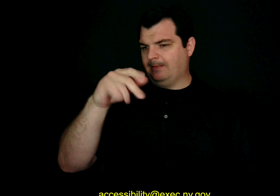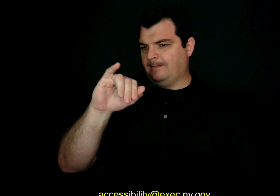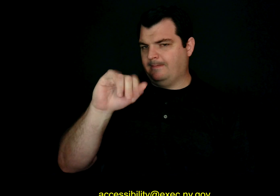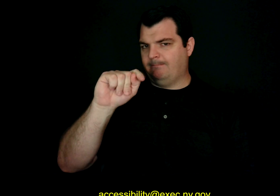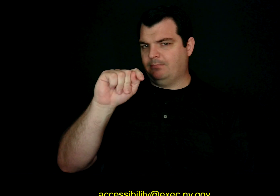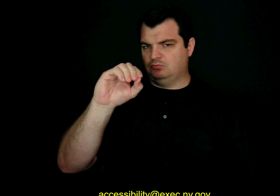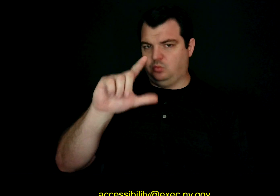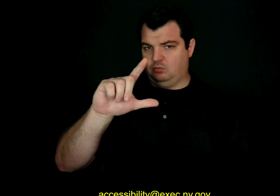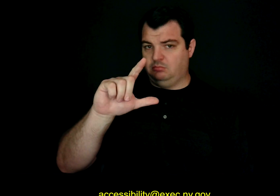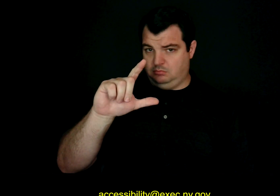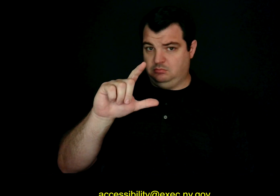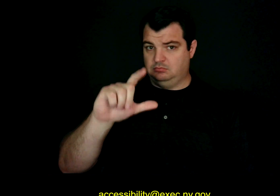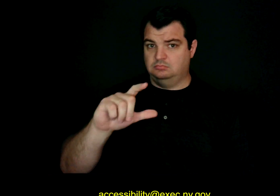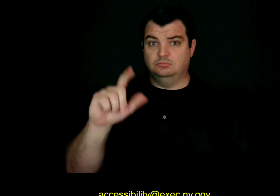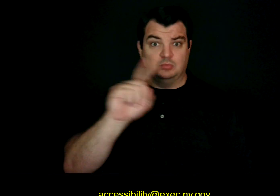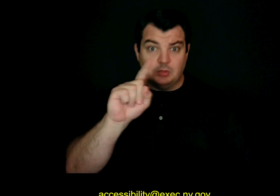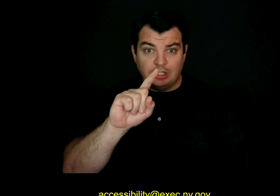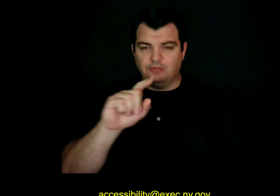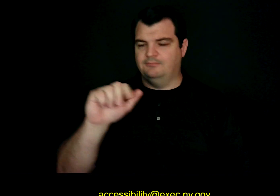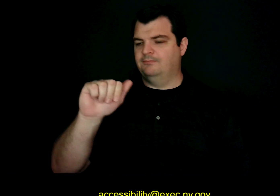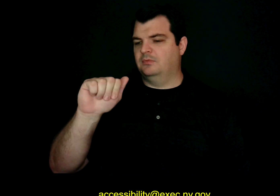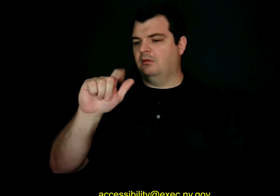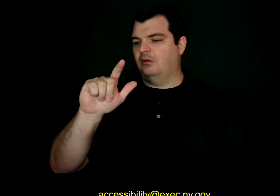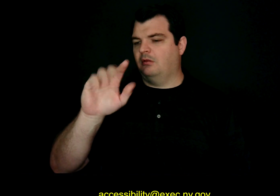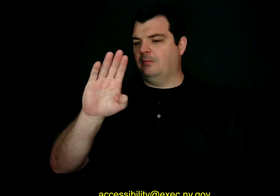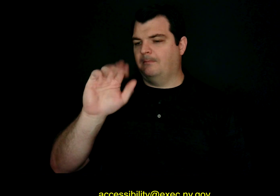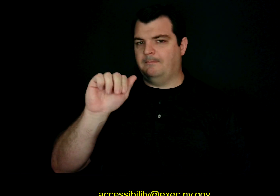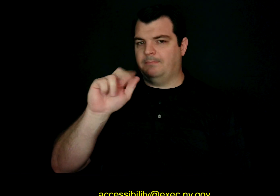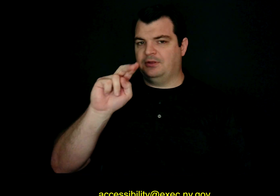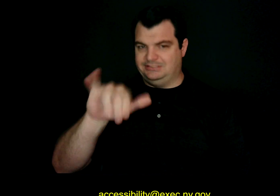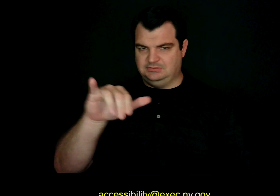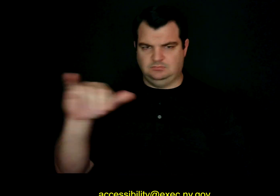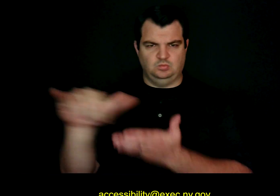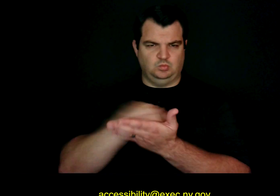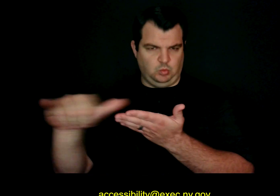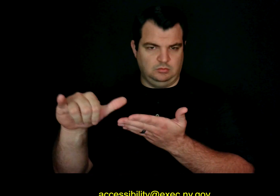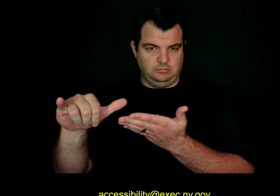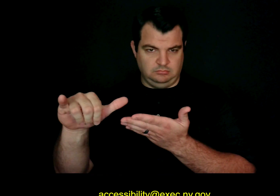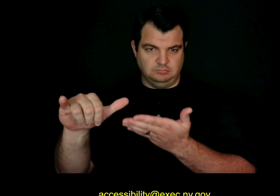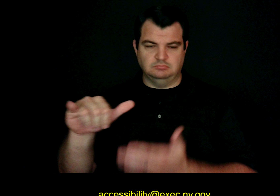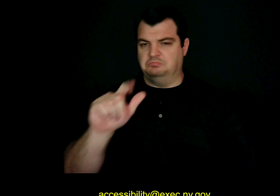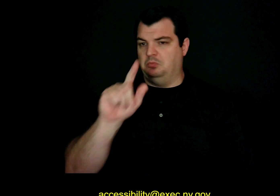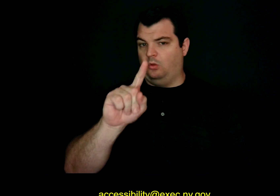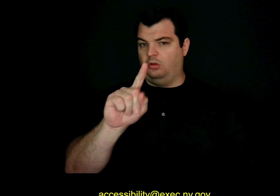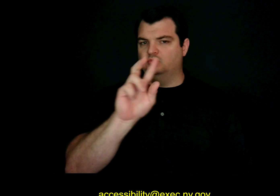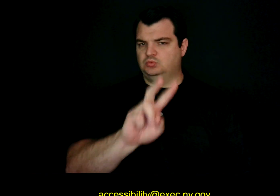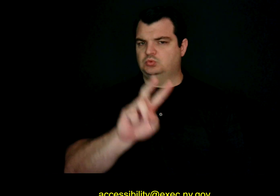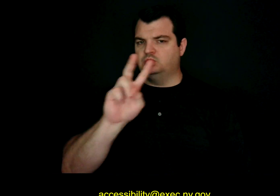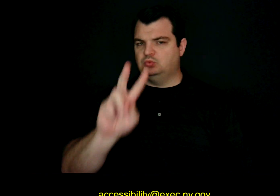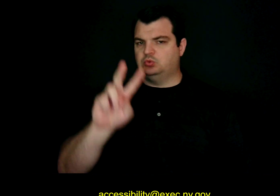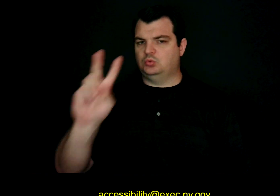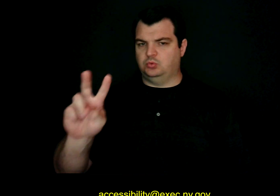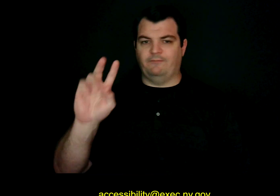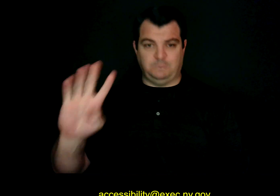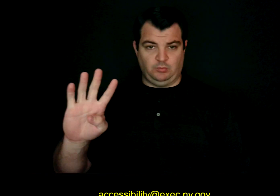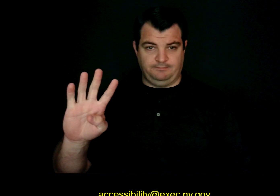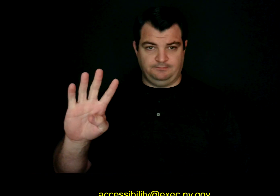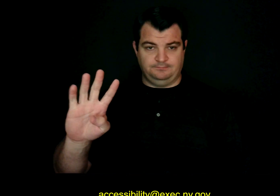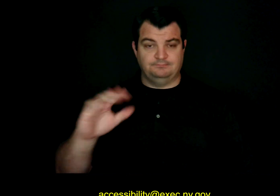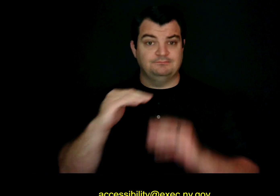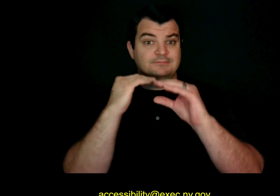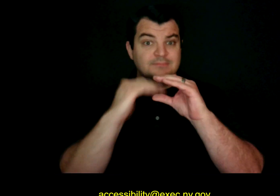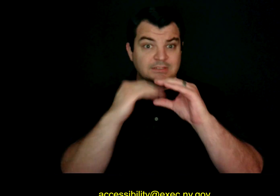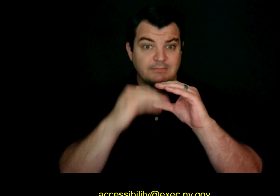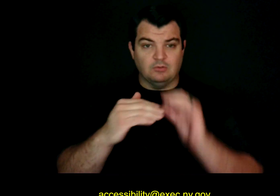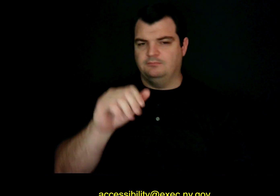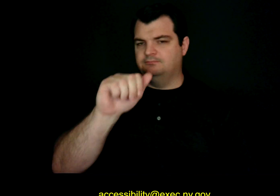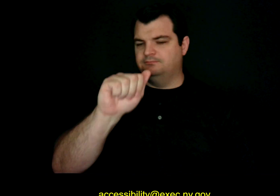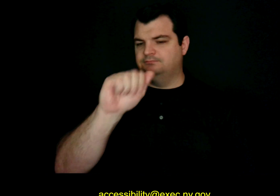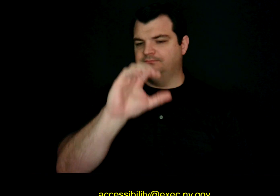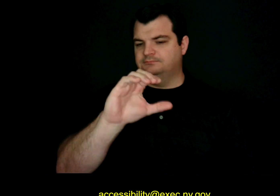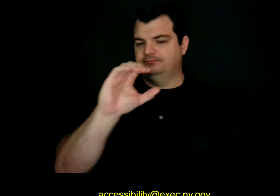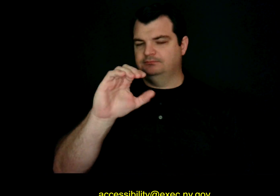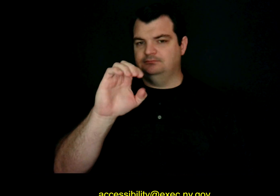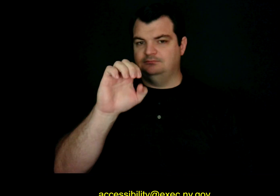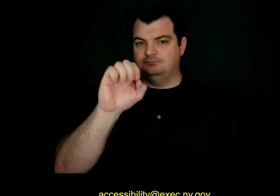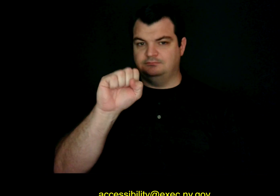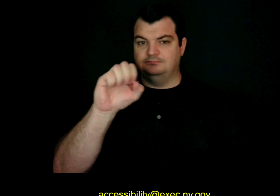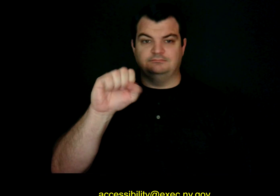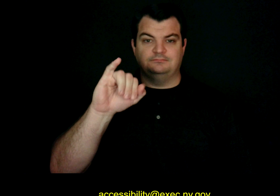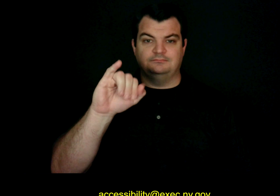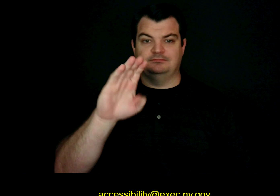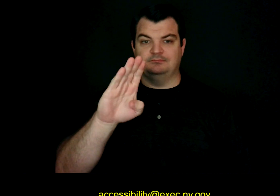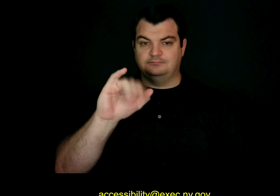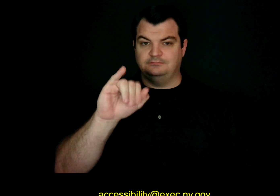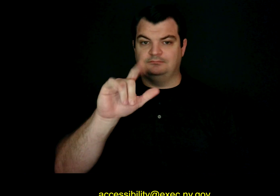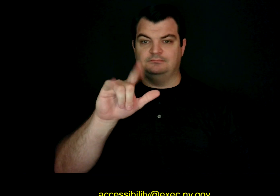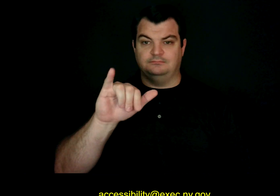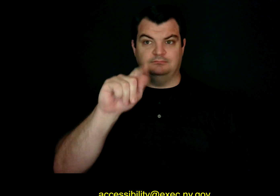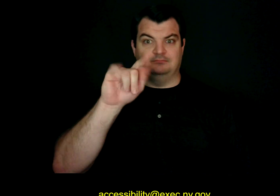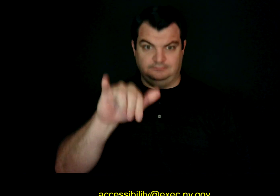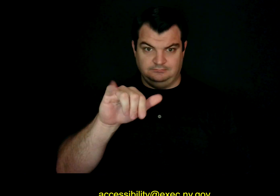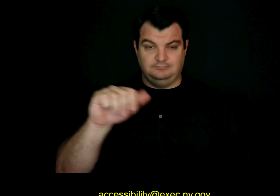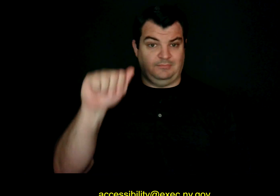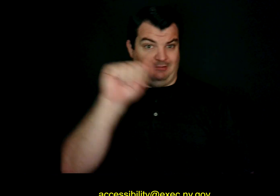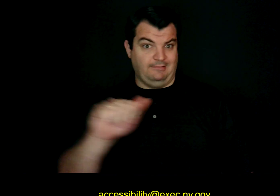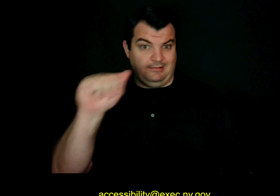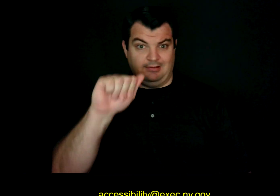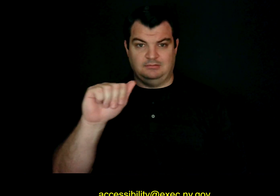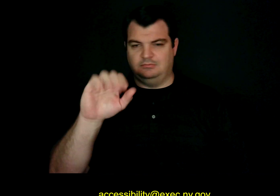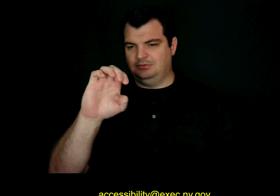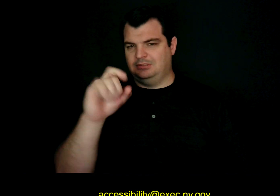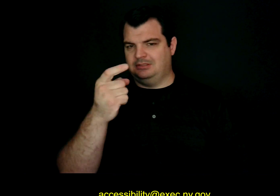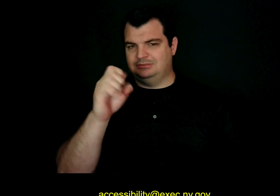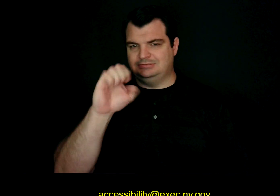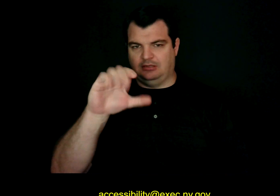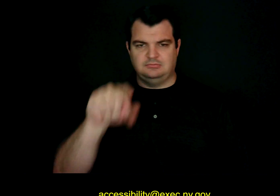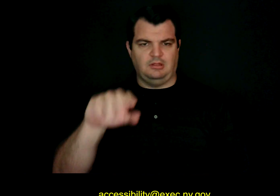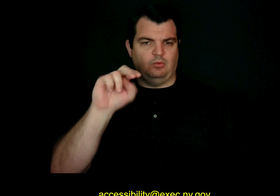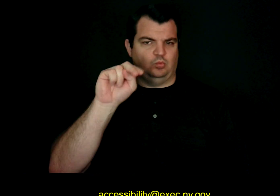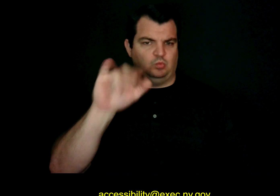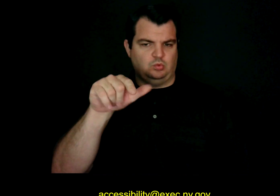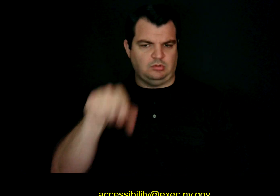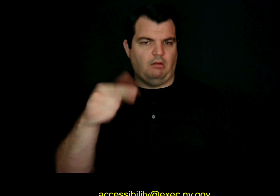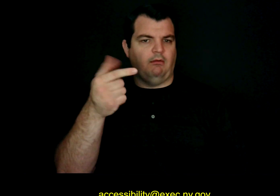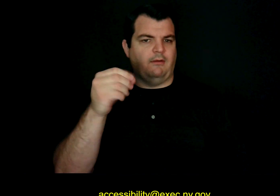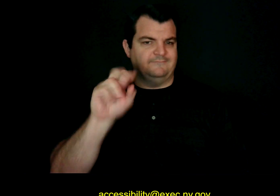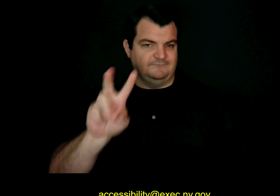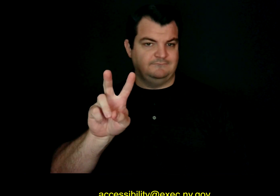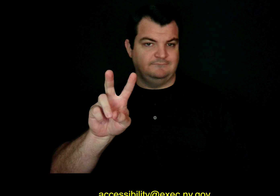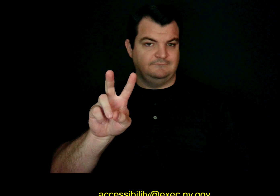accessibility@exec.ny.gov